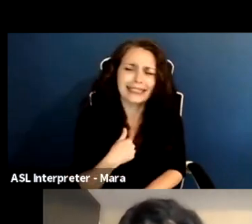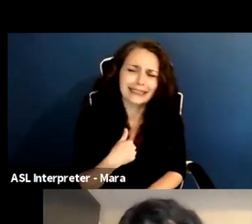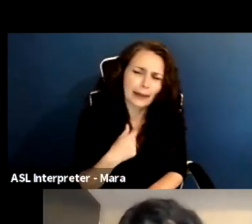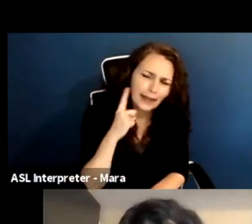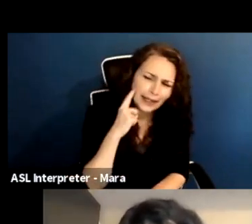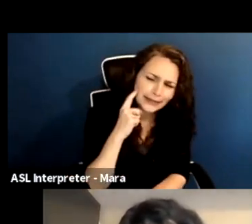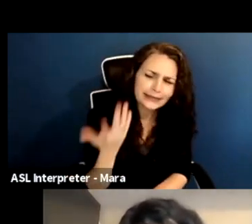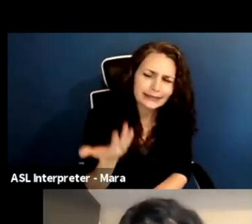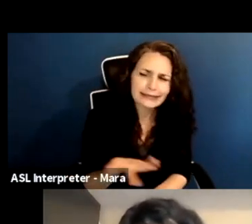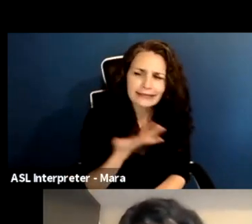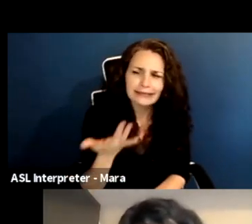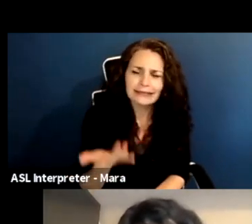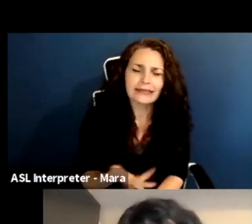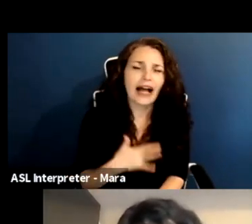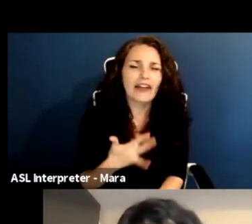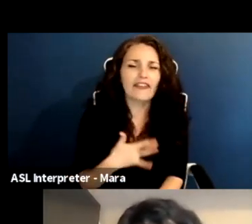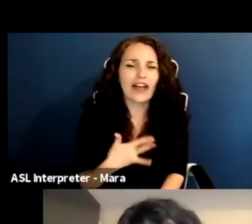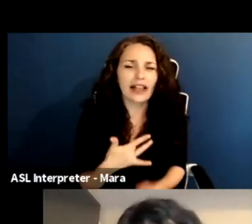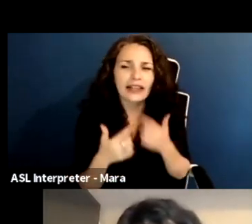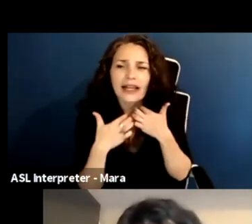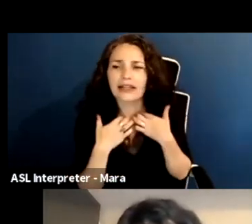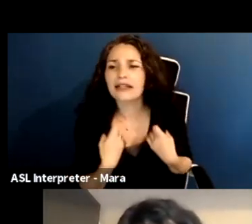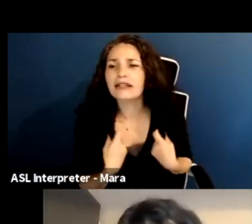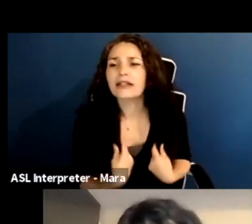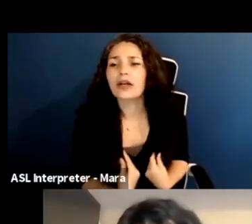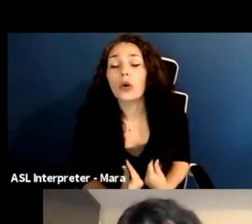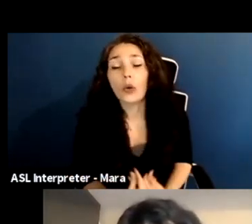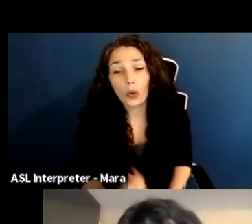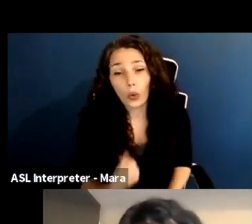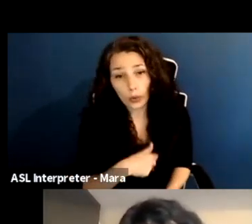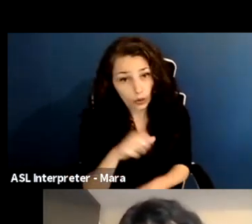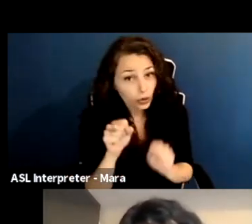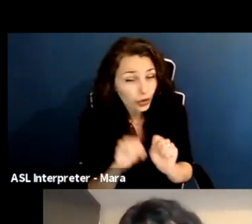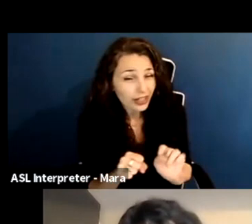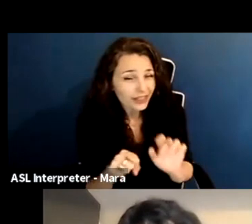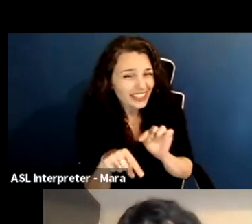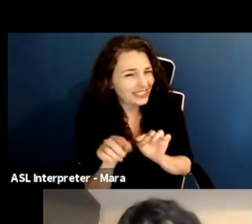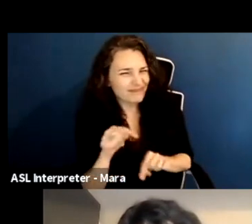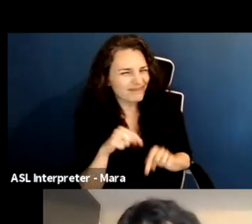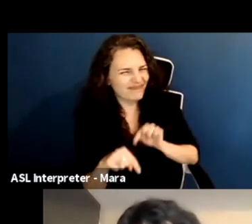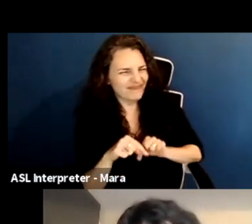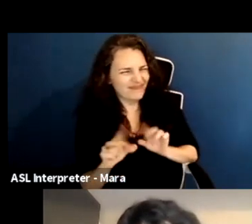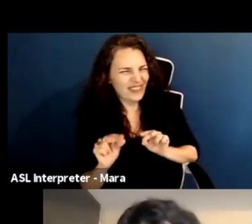we could have backed away and said, "Let's not do this right now." Because like you said, we see a lot of masks